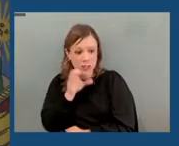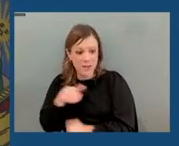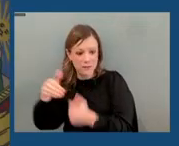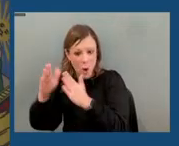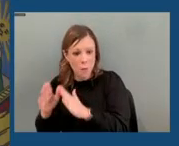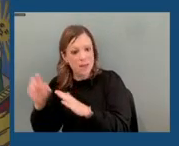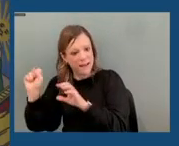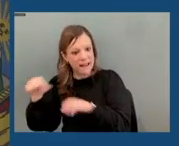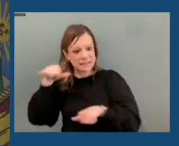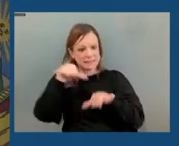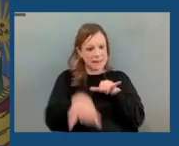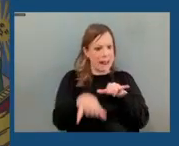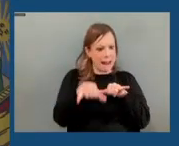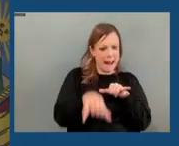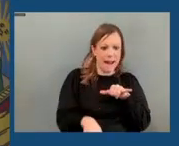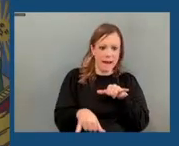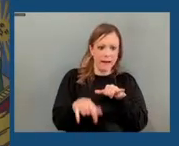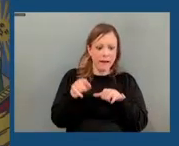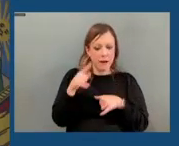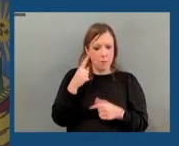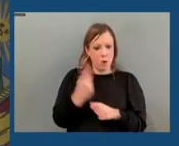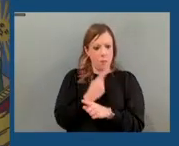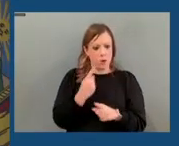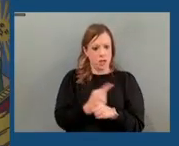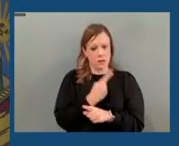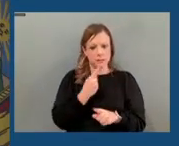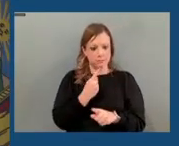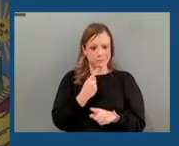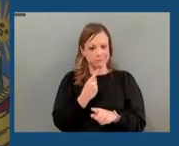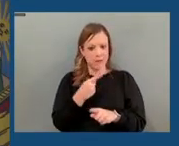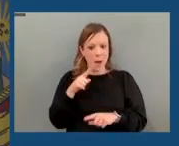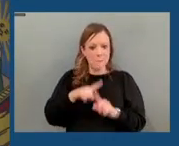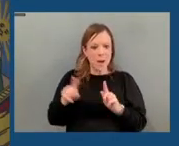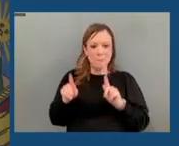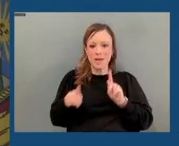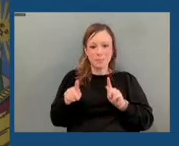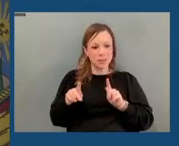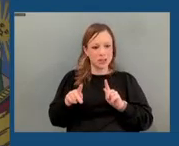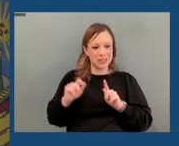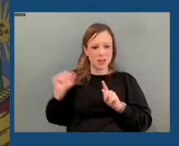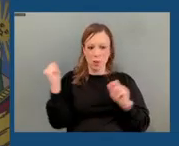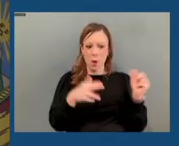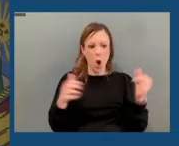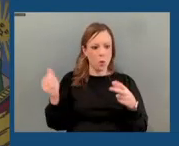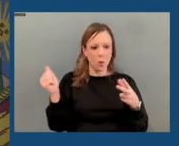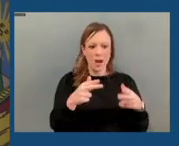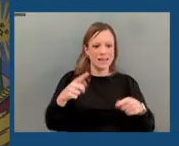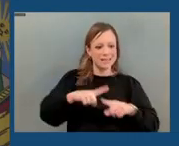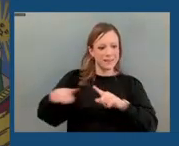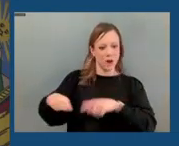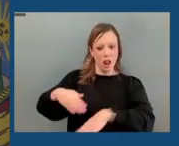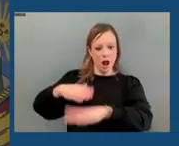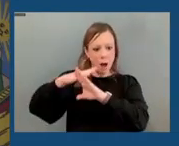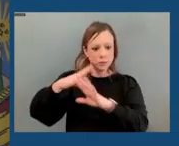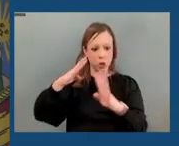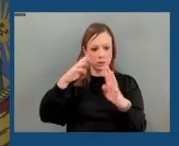But what happens is for too many reasons. People just throw in all these obstacles and then nothing happens. So I wanna work with the legislature to identify